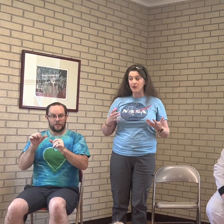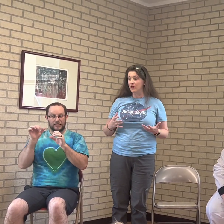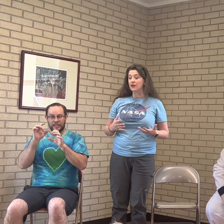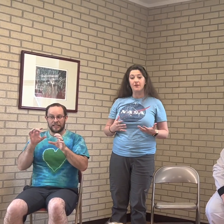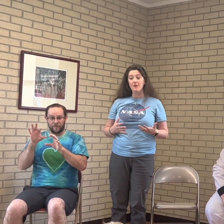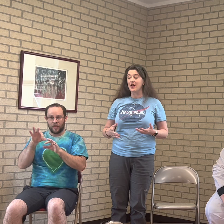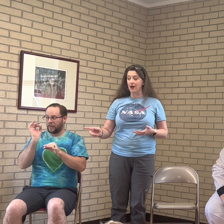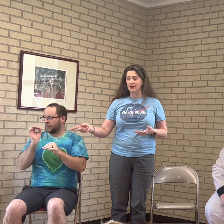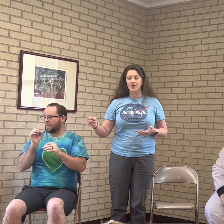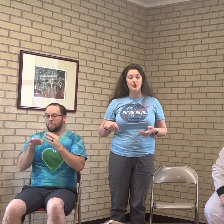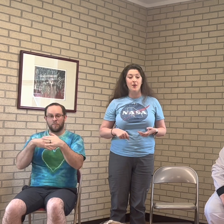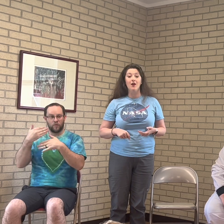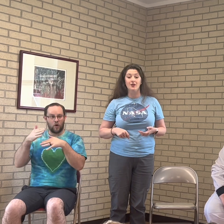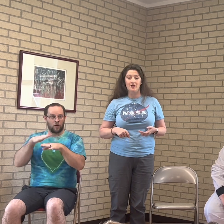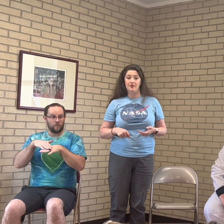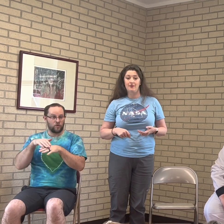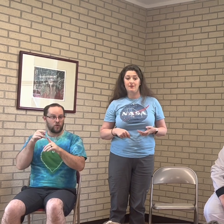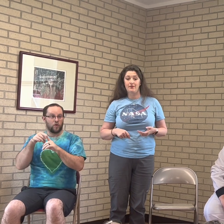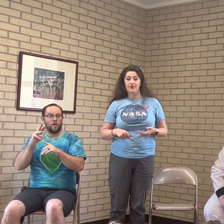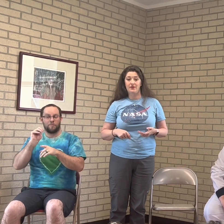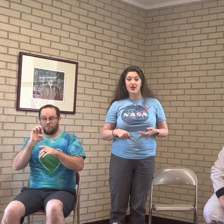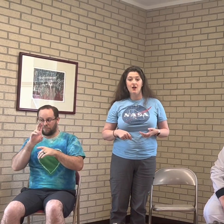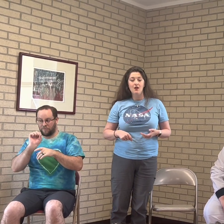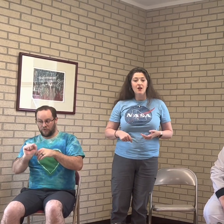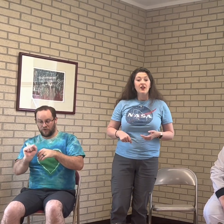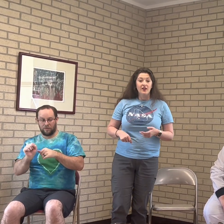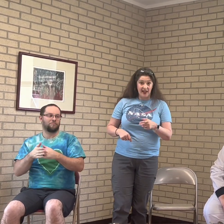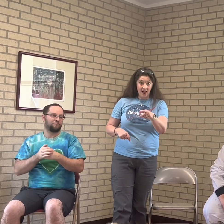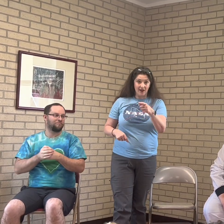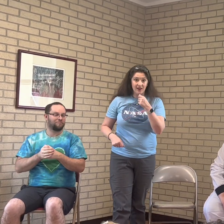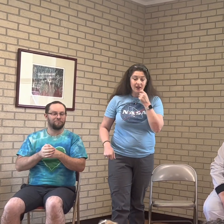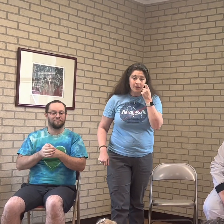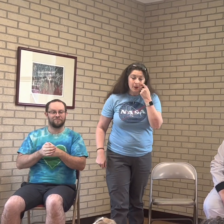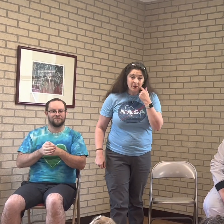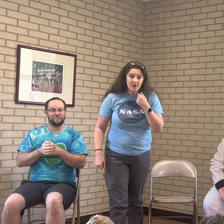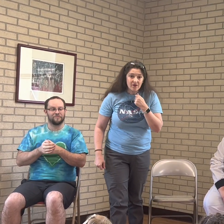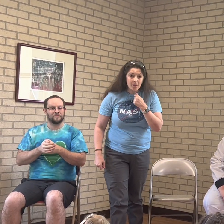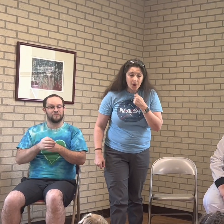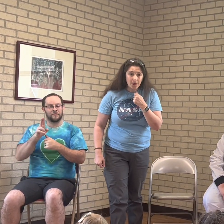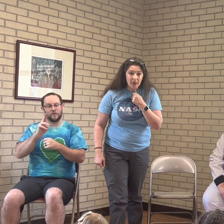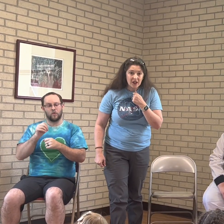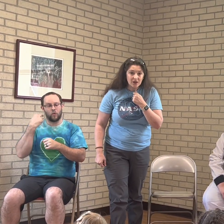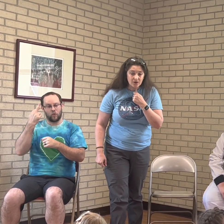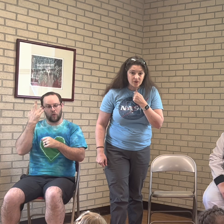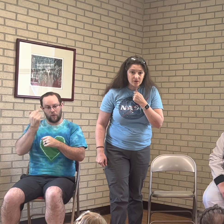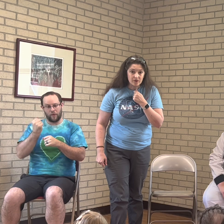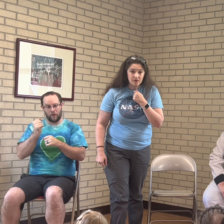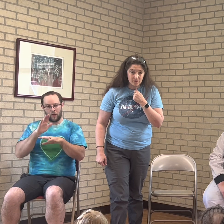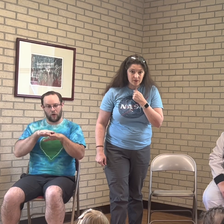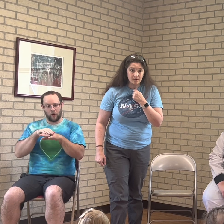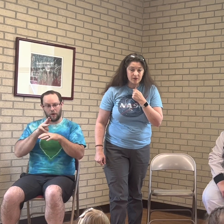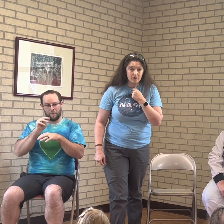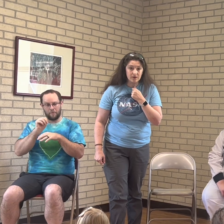move on from there to Mars. Yeah? Audience: Yeah, um, the reason why you're going to the Moon again